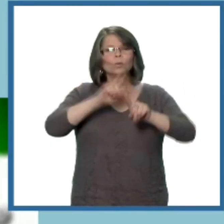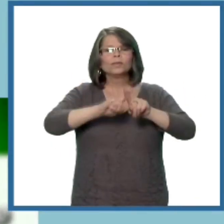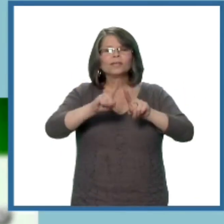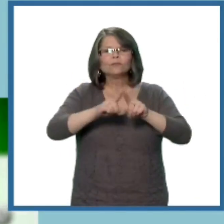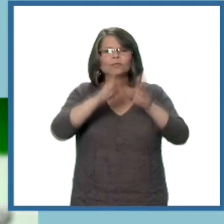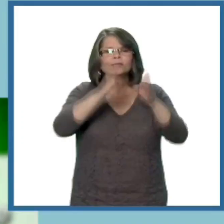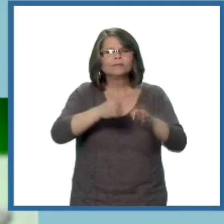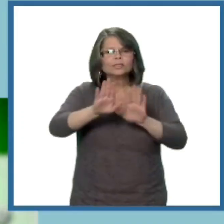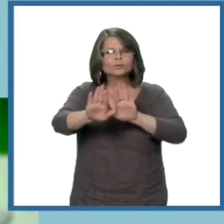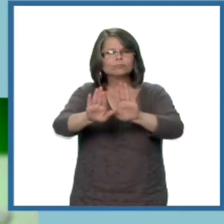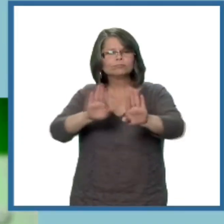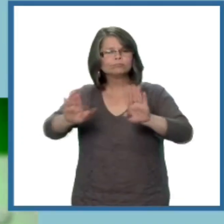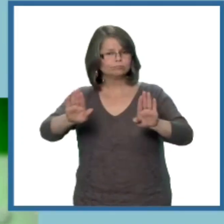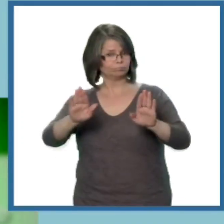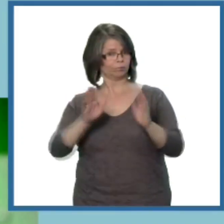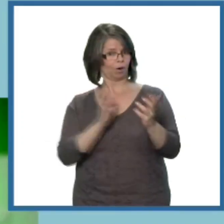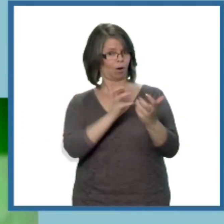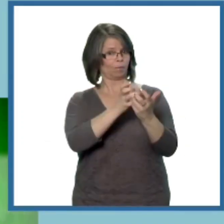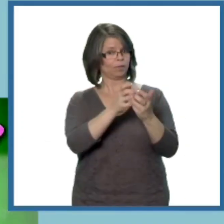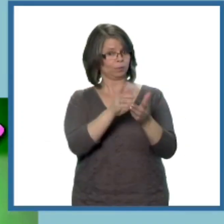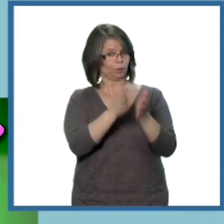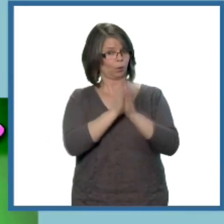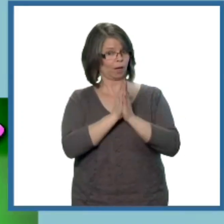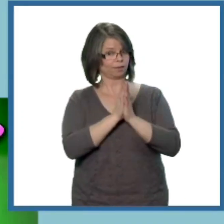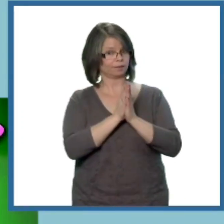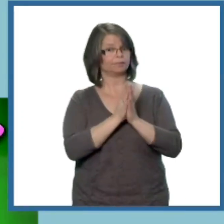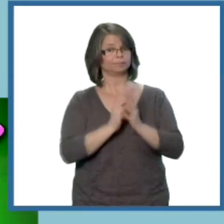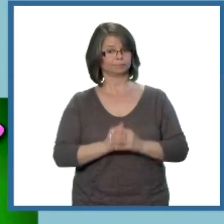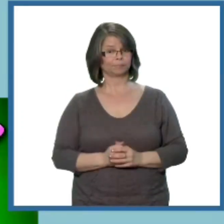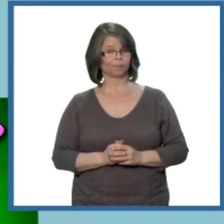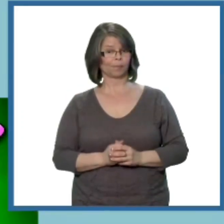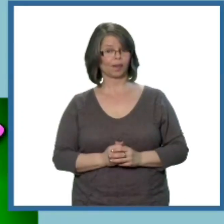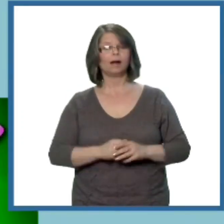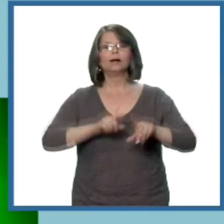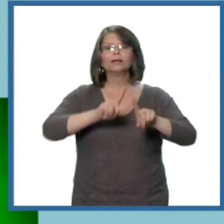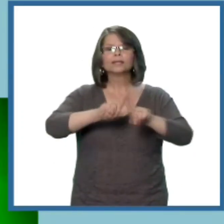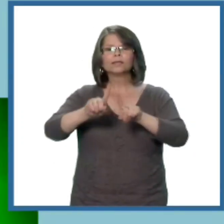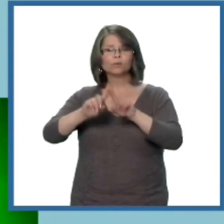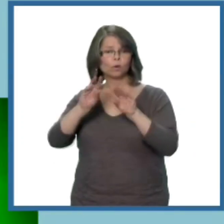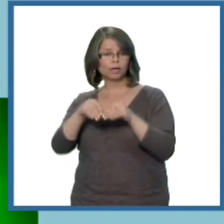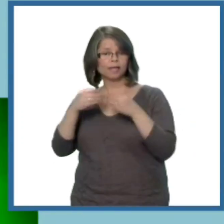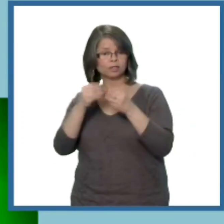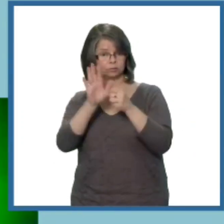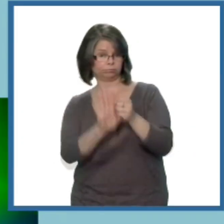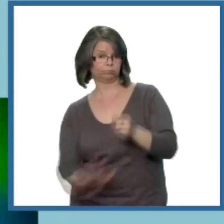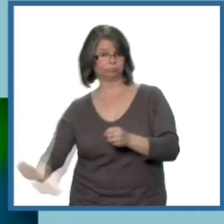This includes "owner-operator" organizations without employees. It also covers